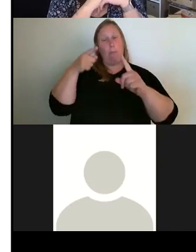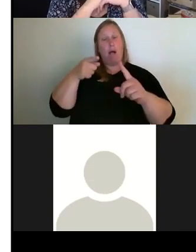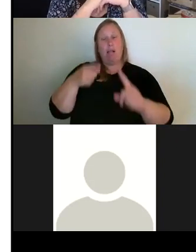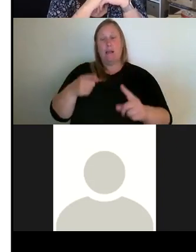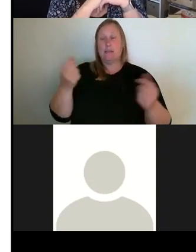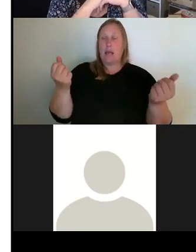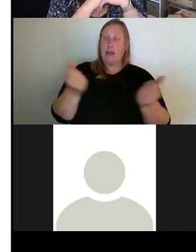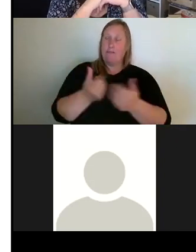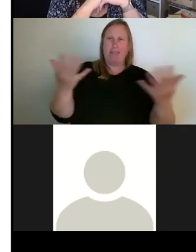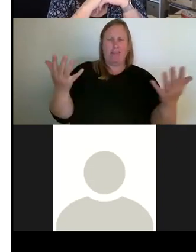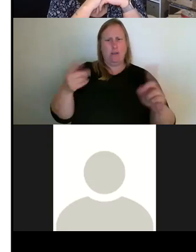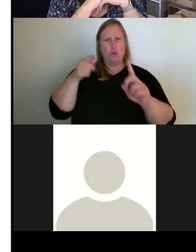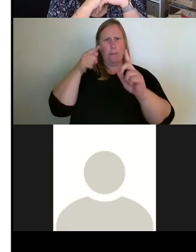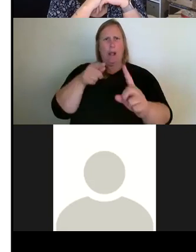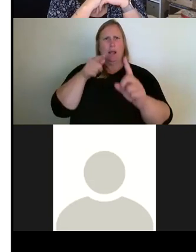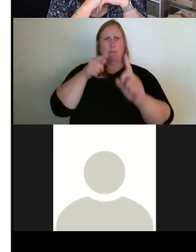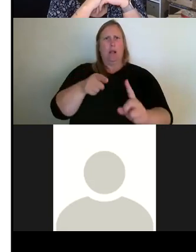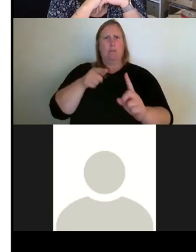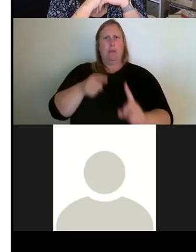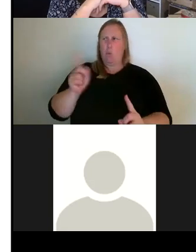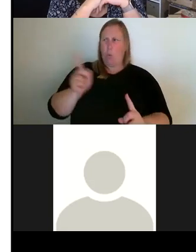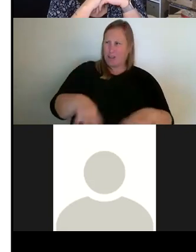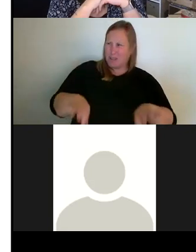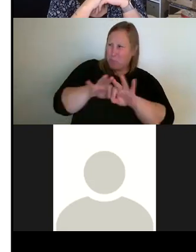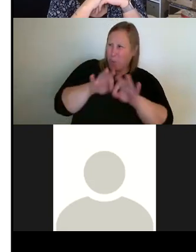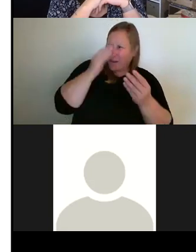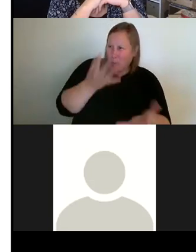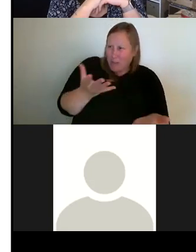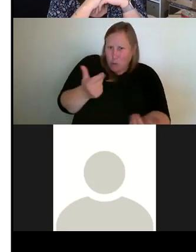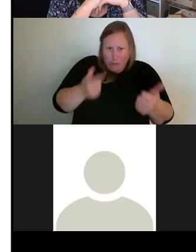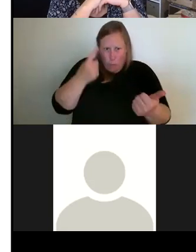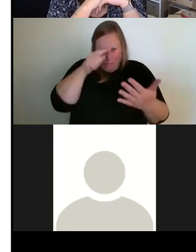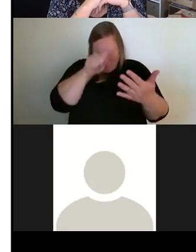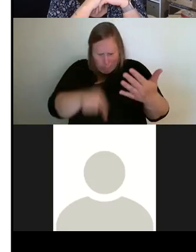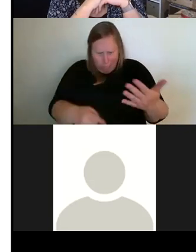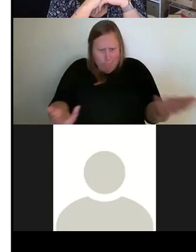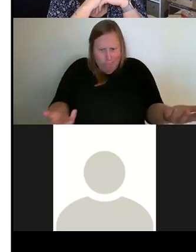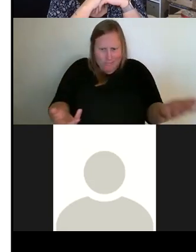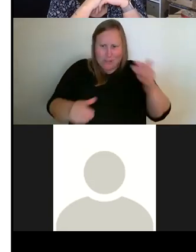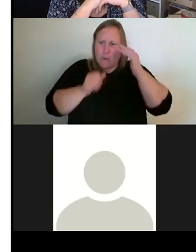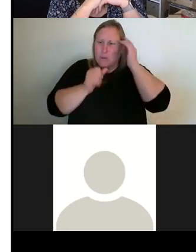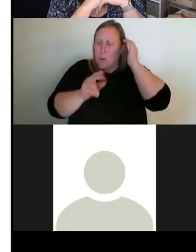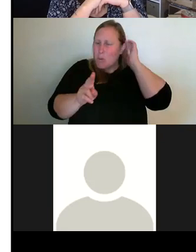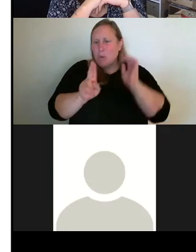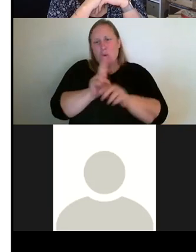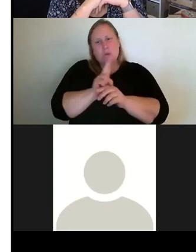If they bullet everything, where is the essential content, right? You want to not use it too much either.